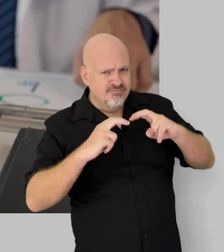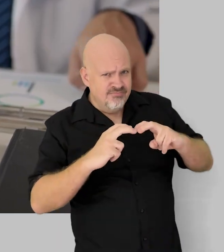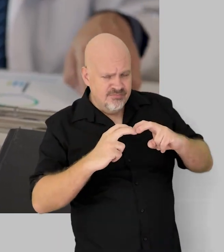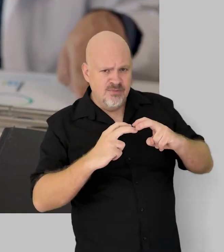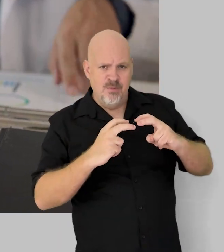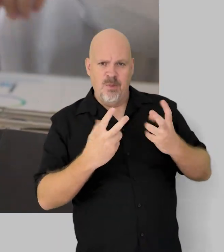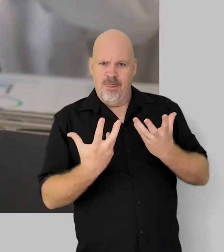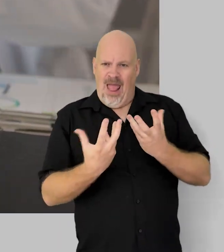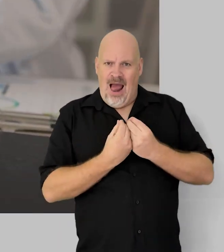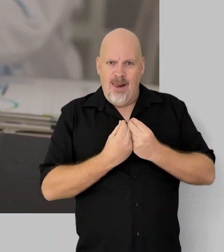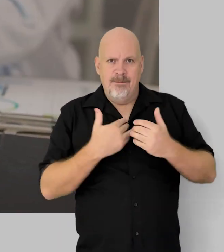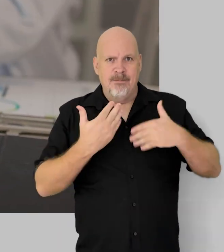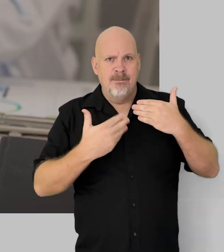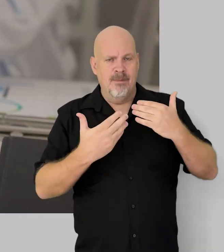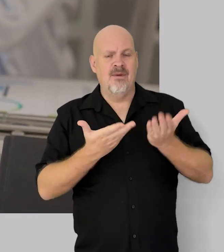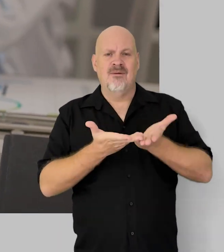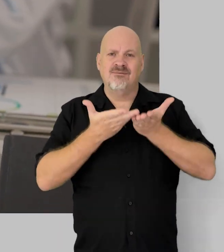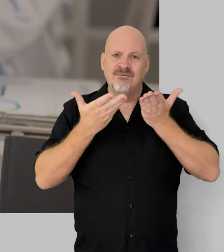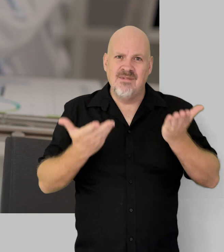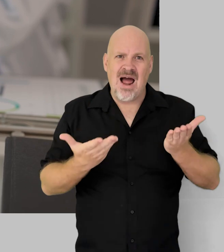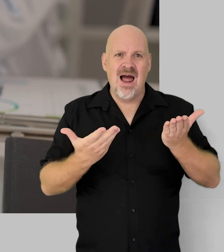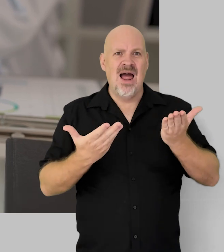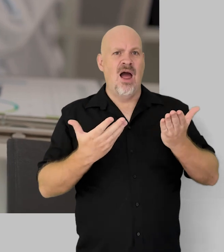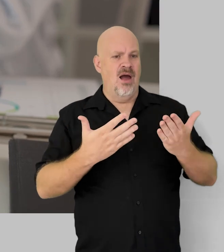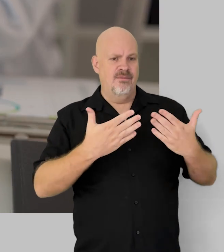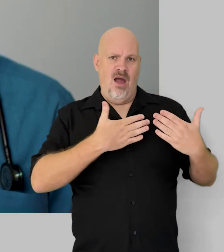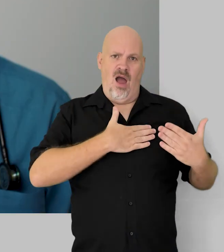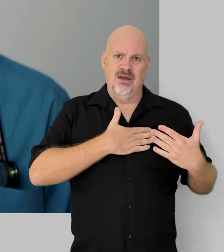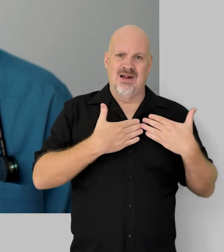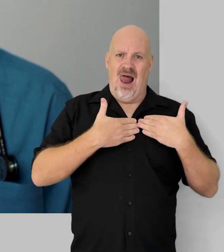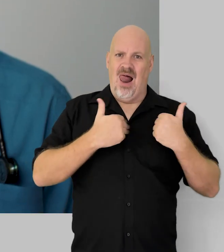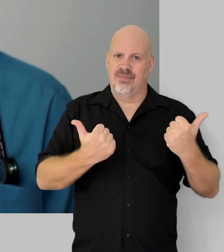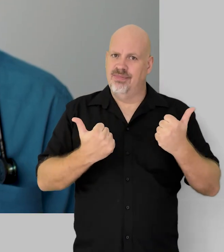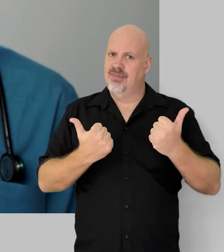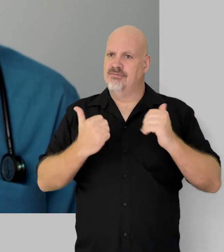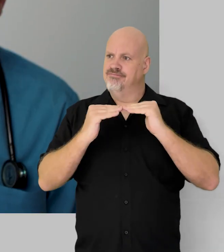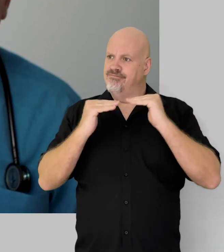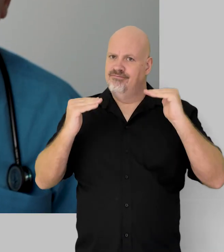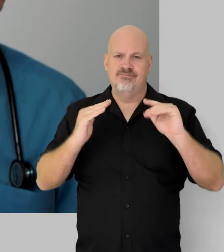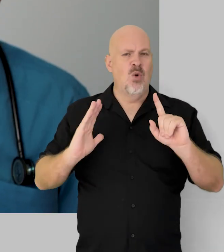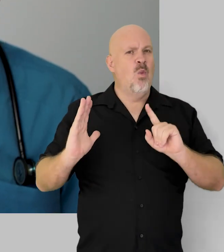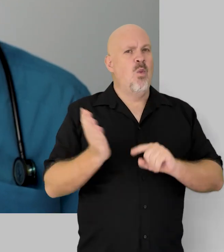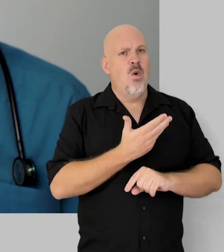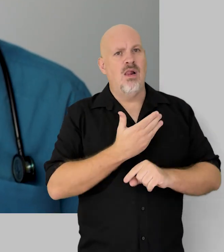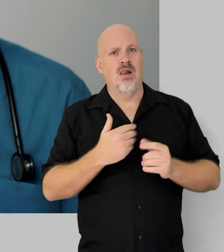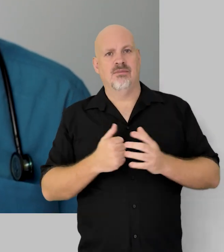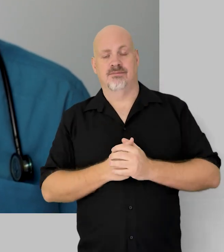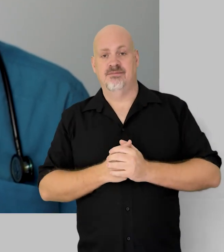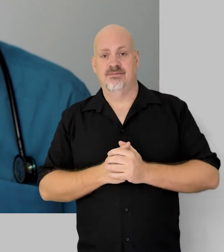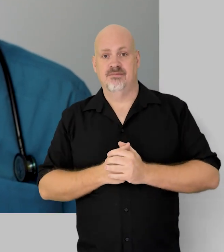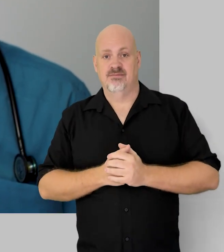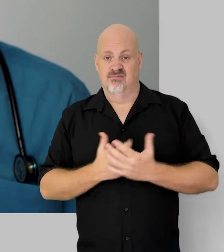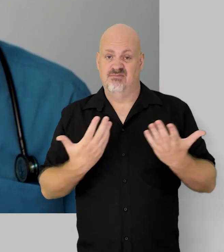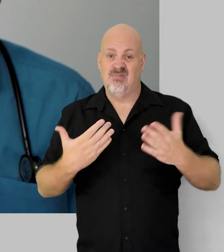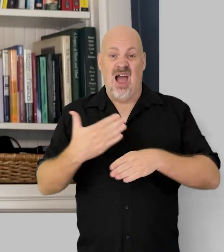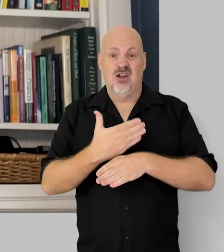At the clinical level, there is a need for an integrated, multidisciplinary approach to clinical care to address